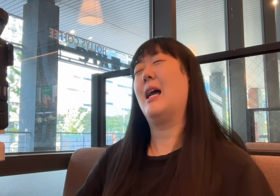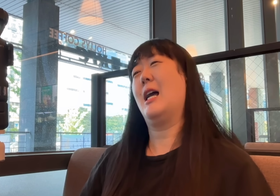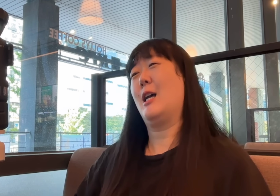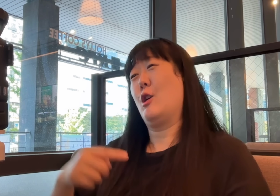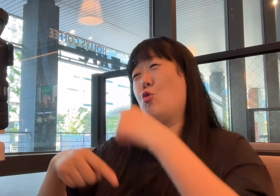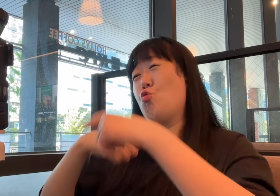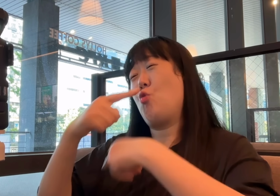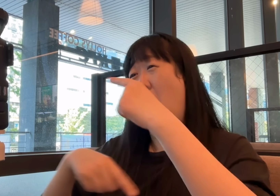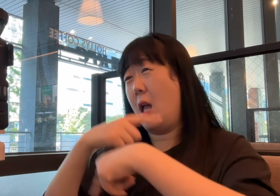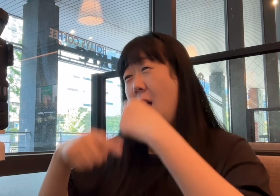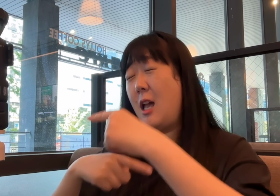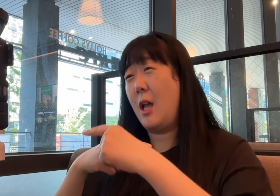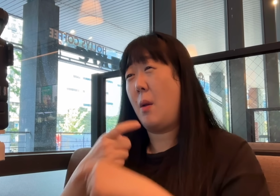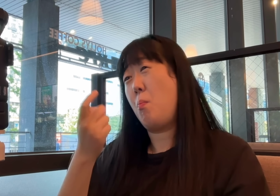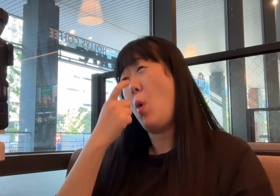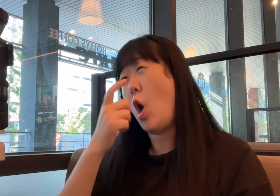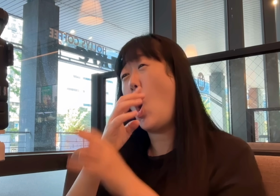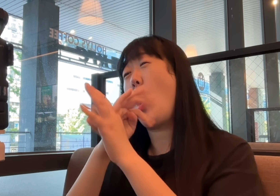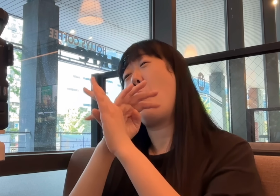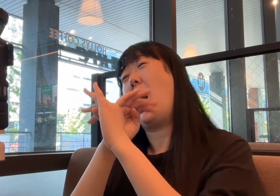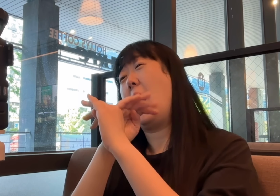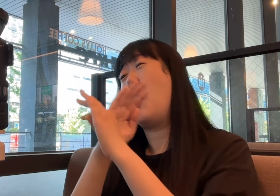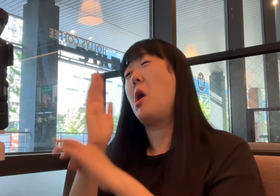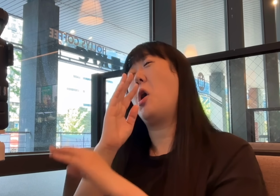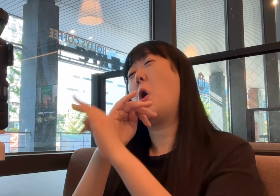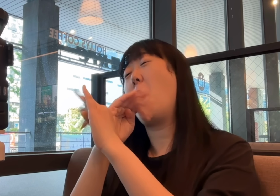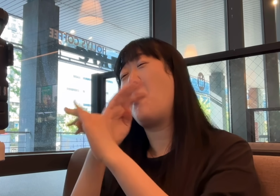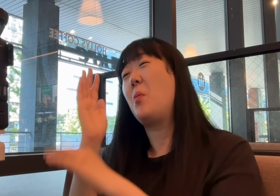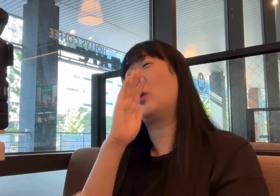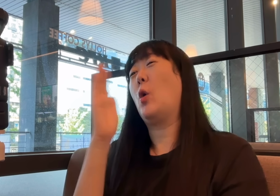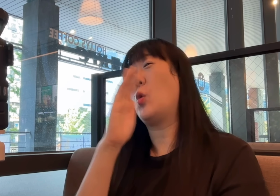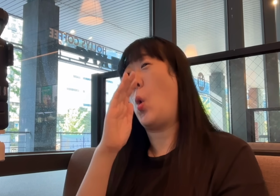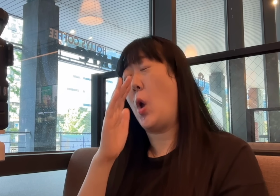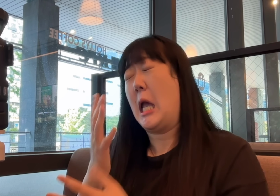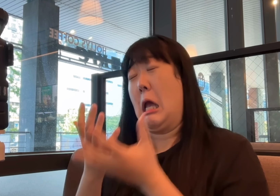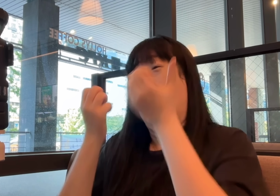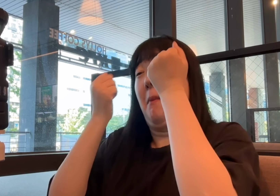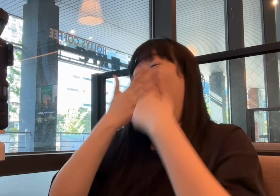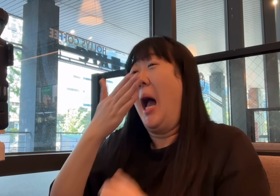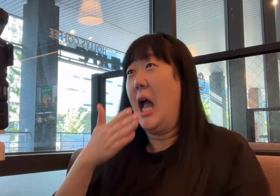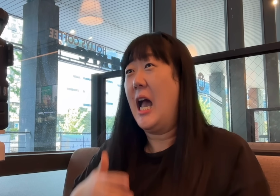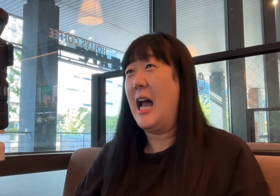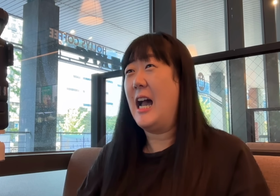How much sign language does it take to master it?